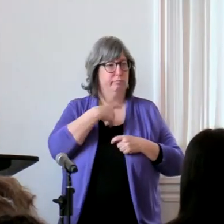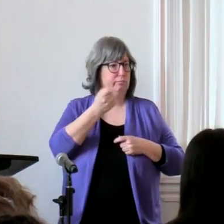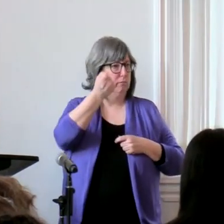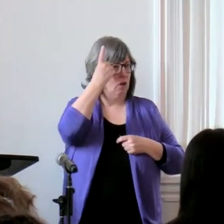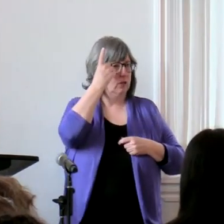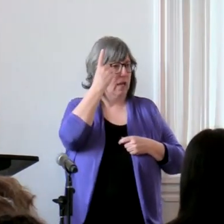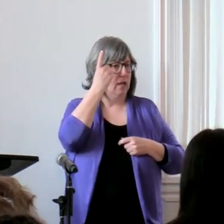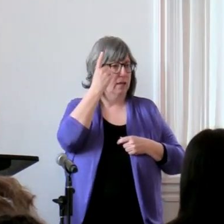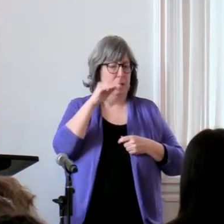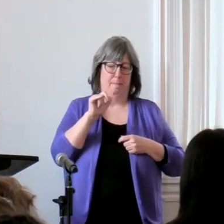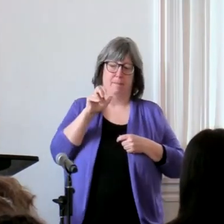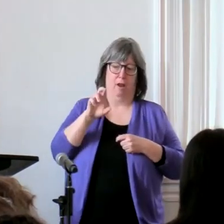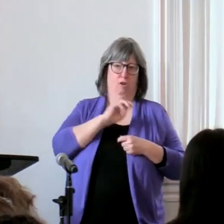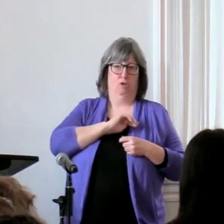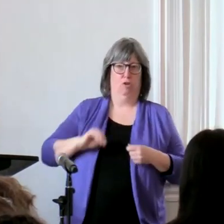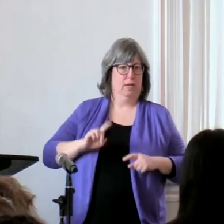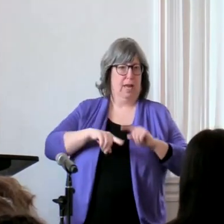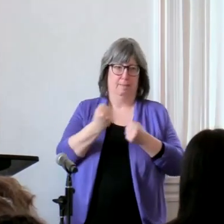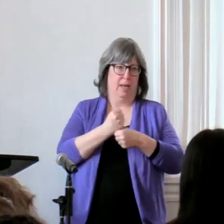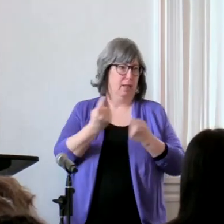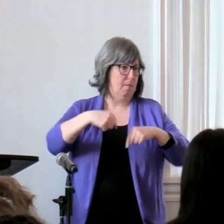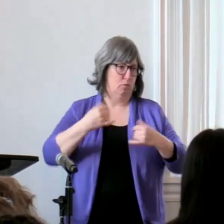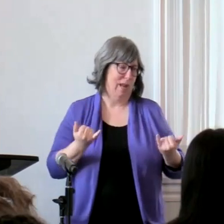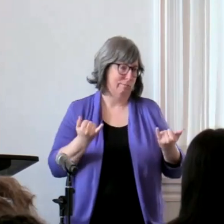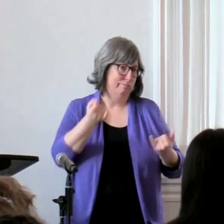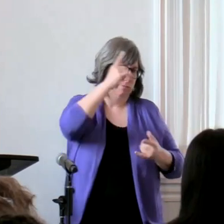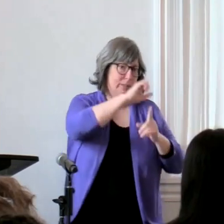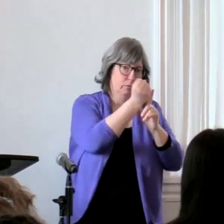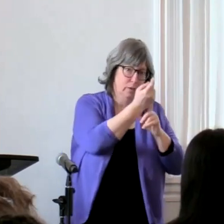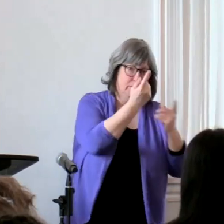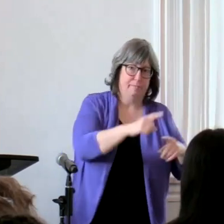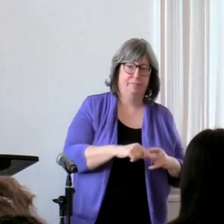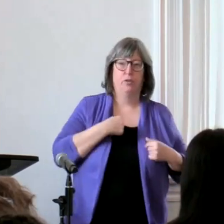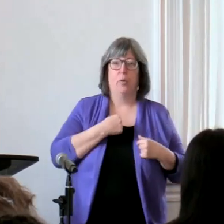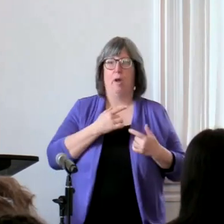the mayor was not able to make it today. Again, our hearts and thoughts